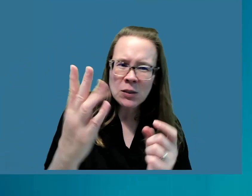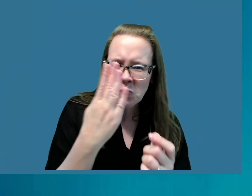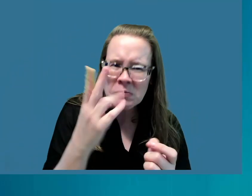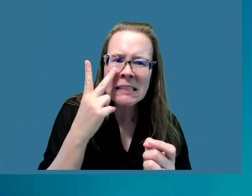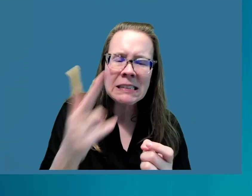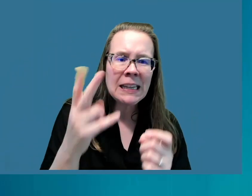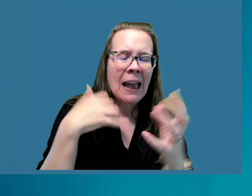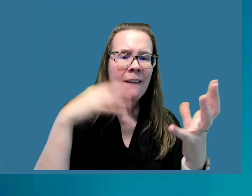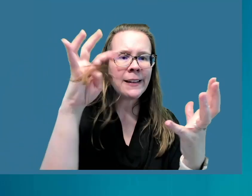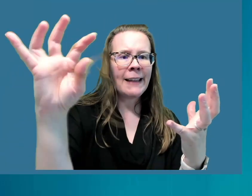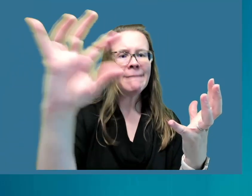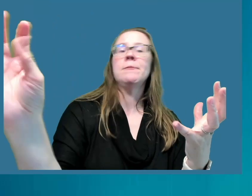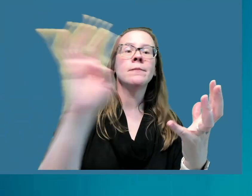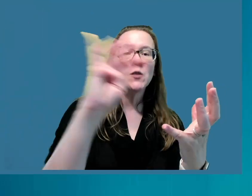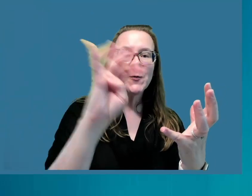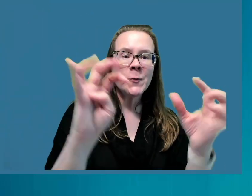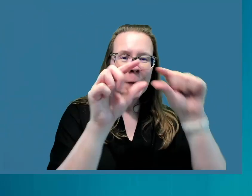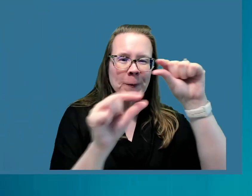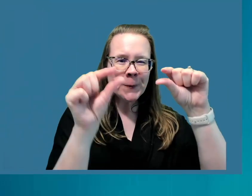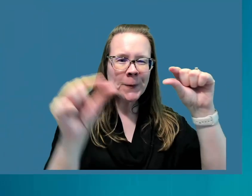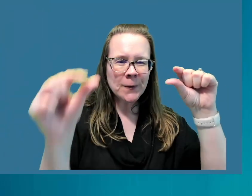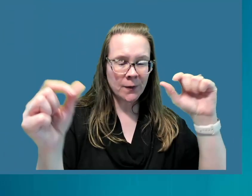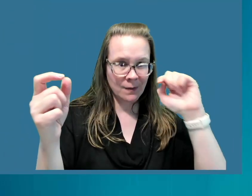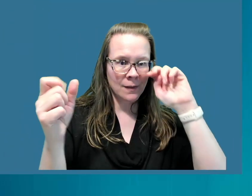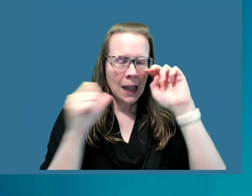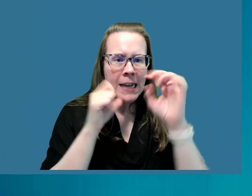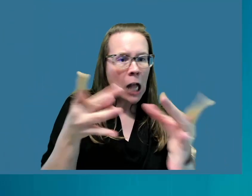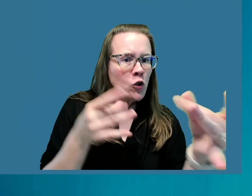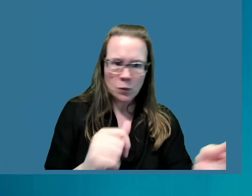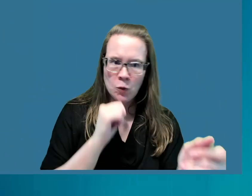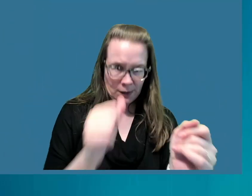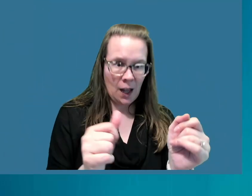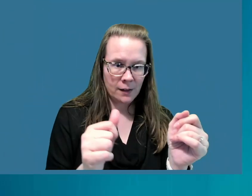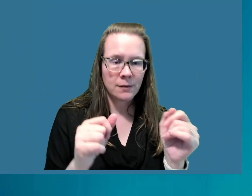um, but you can see how the dough is a little bit shaggy. So you don't want it over mixed or